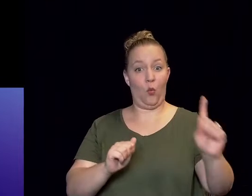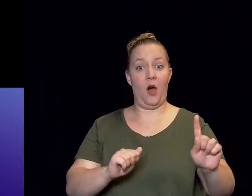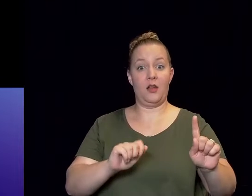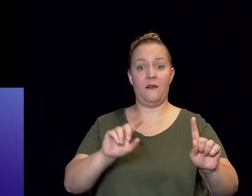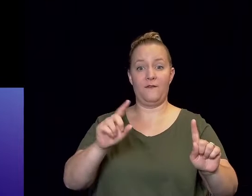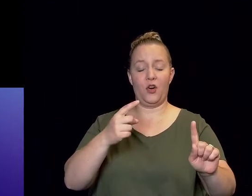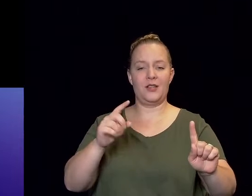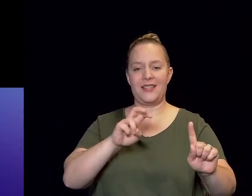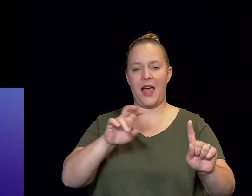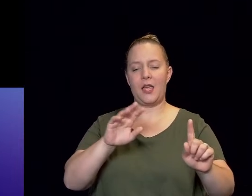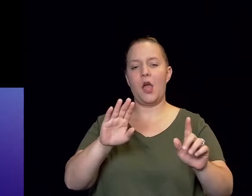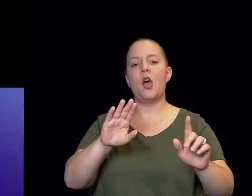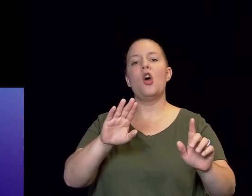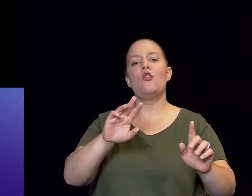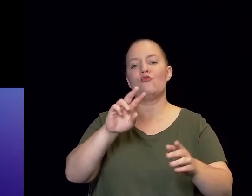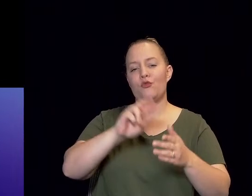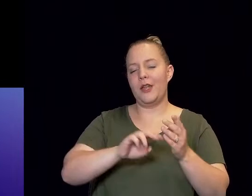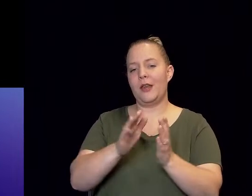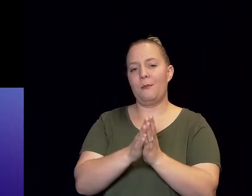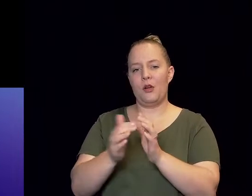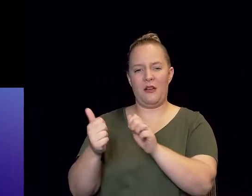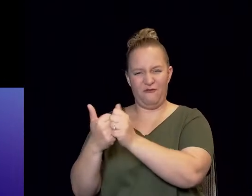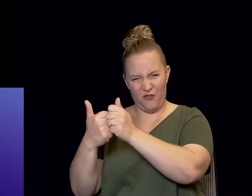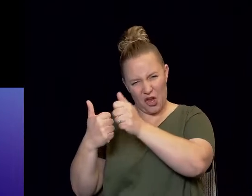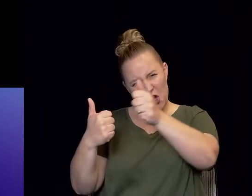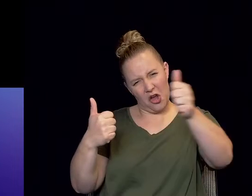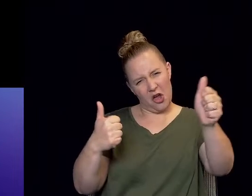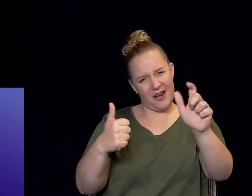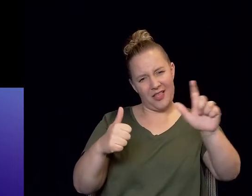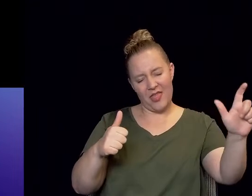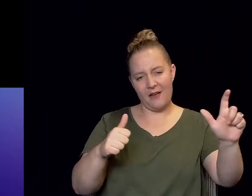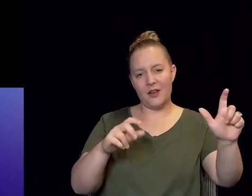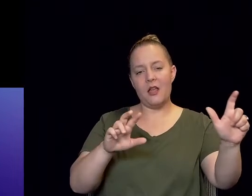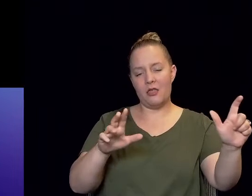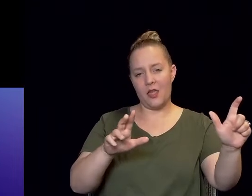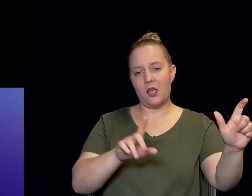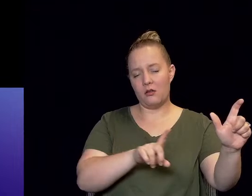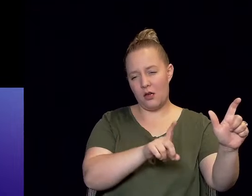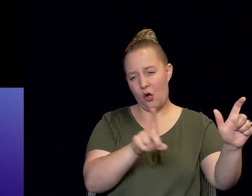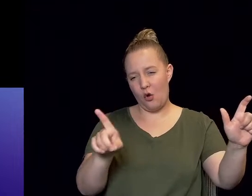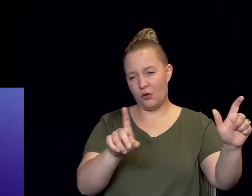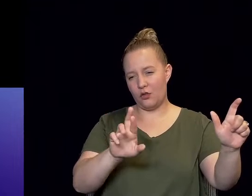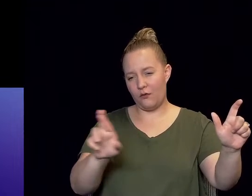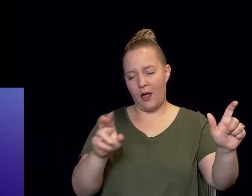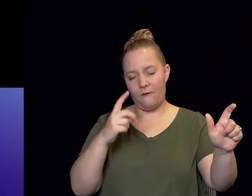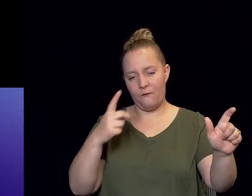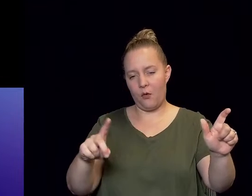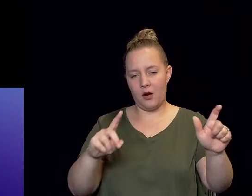have to go to the first, the far left, term and then work our way to the right for that question one.